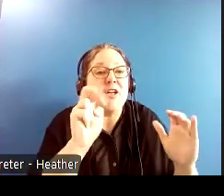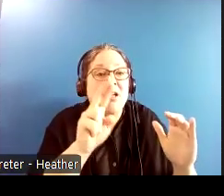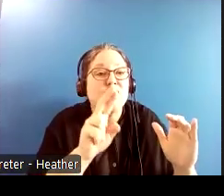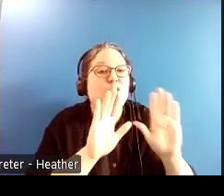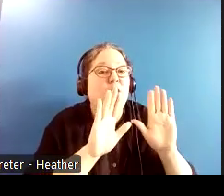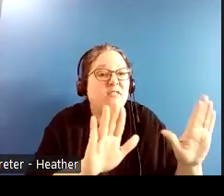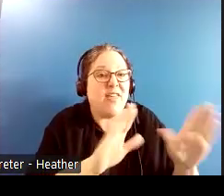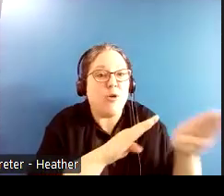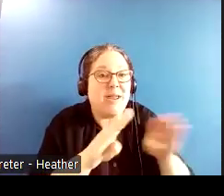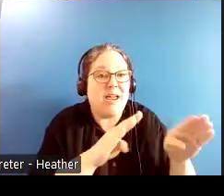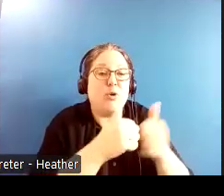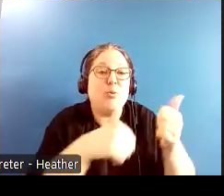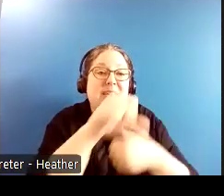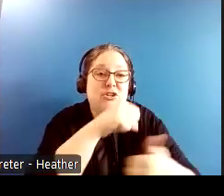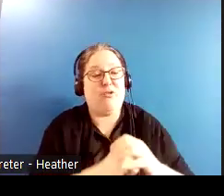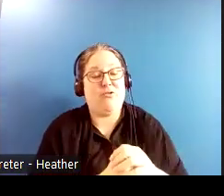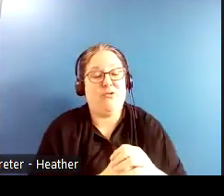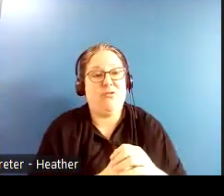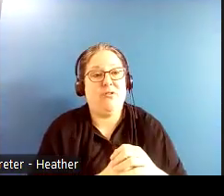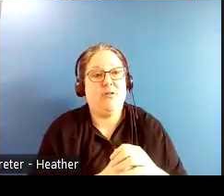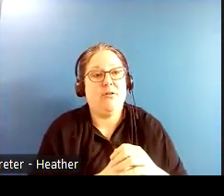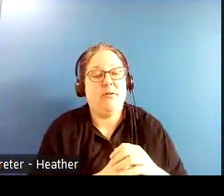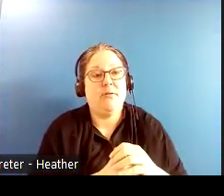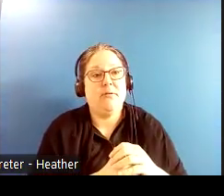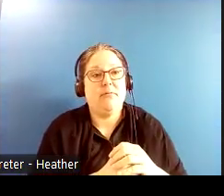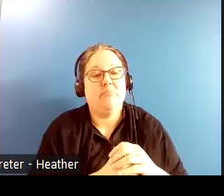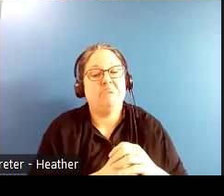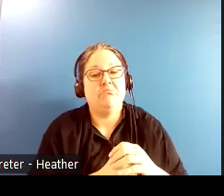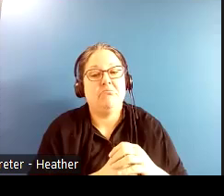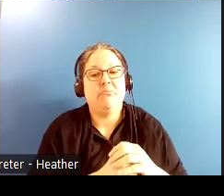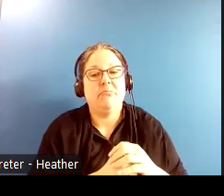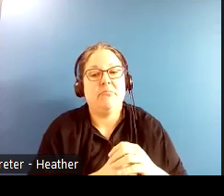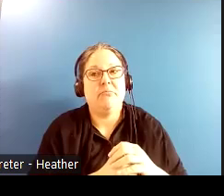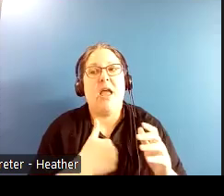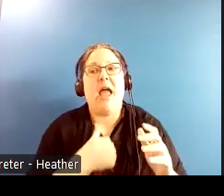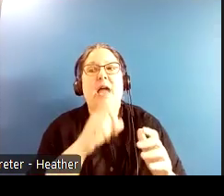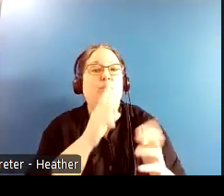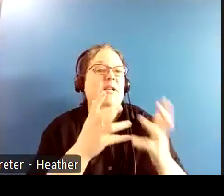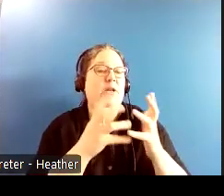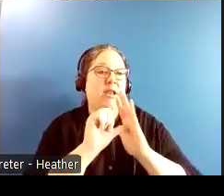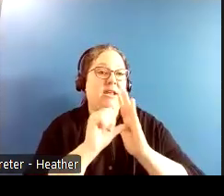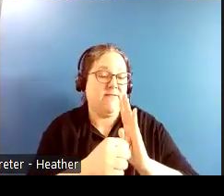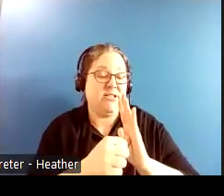uh to each other. At this point I should emphasize something that we often forget which is that our